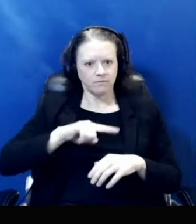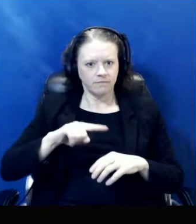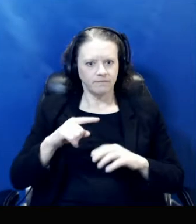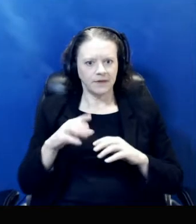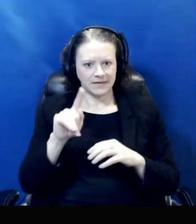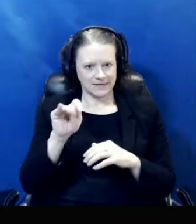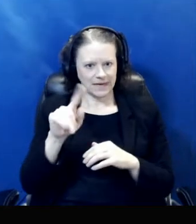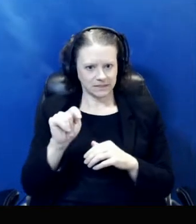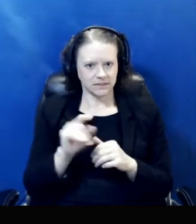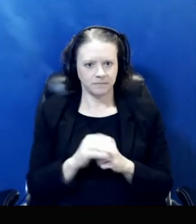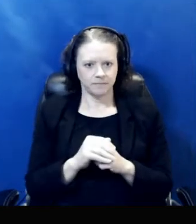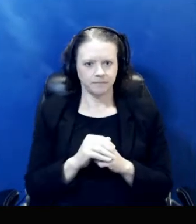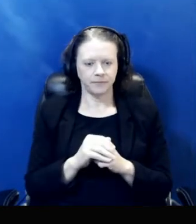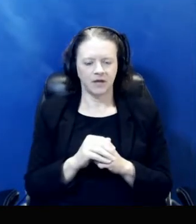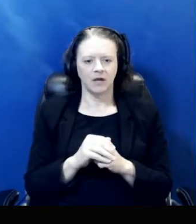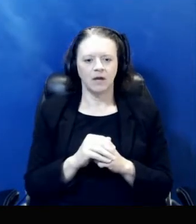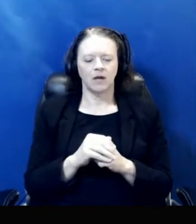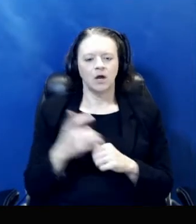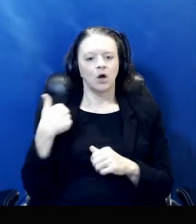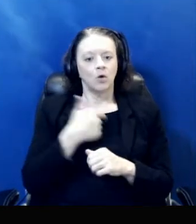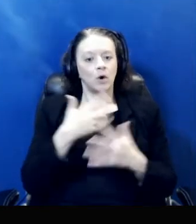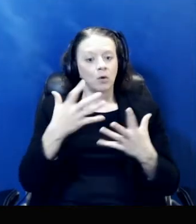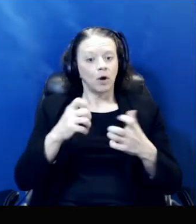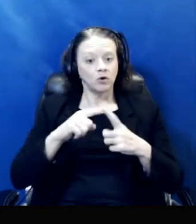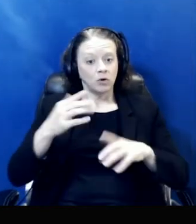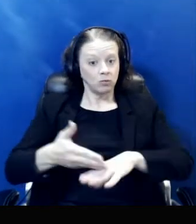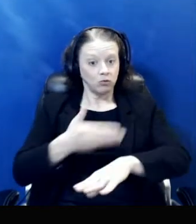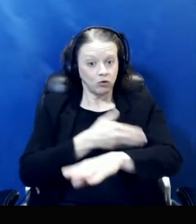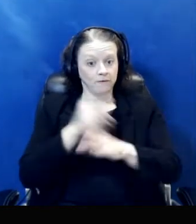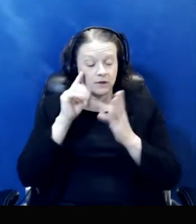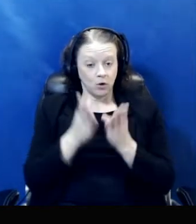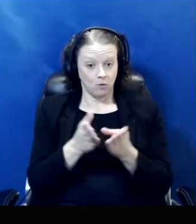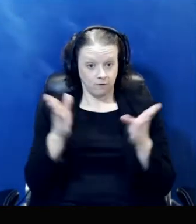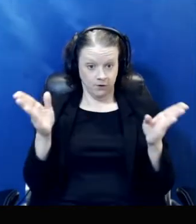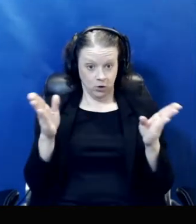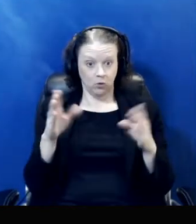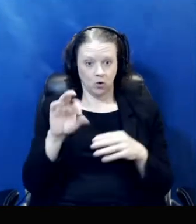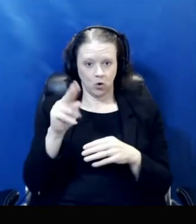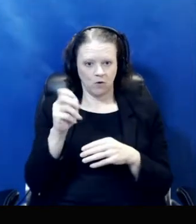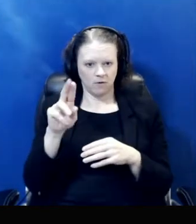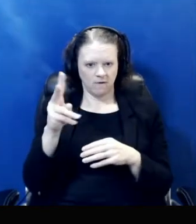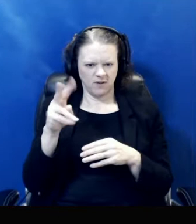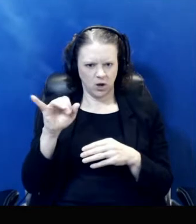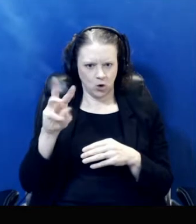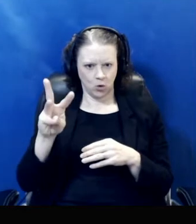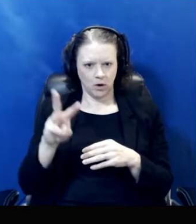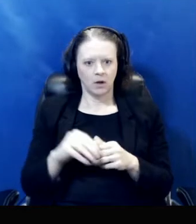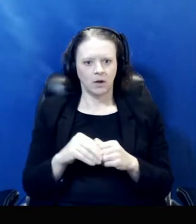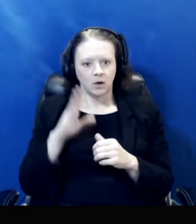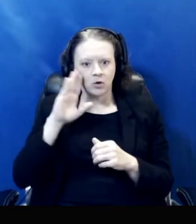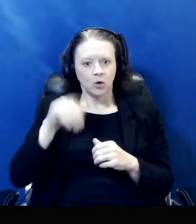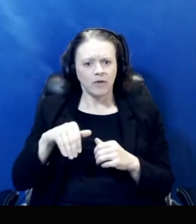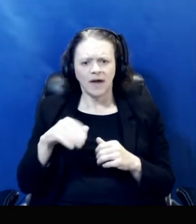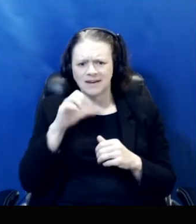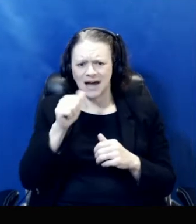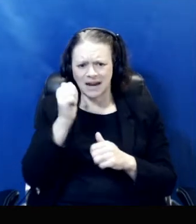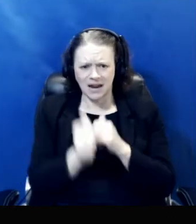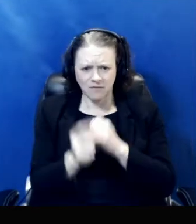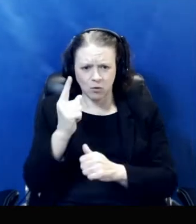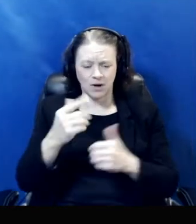And then when it came to improving the overview, we know, as Tara mentioned, that not everyone has an opportunity to work with players